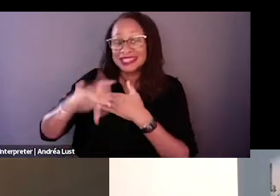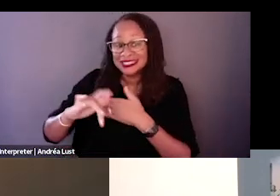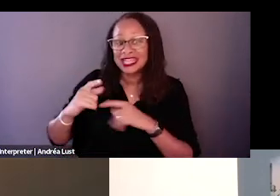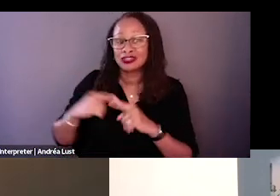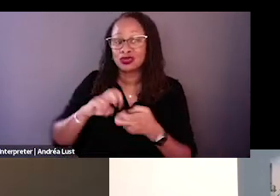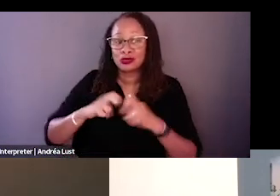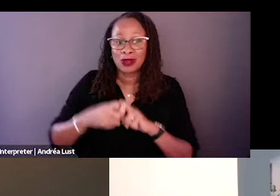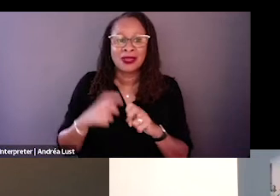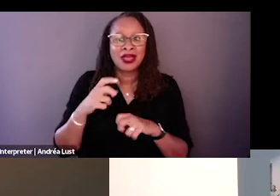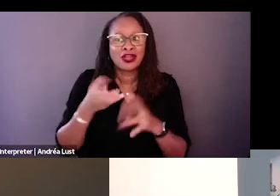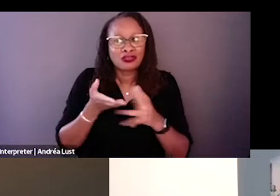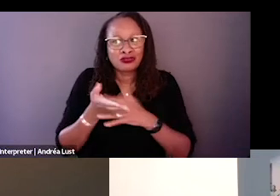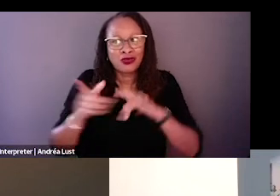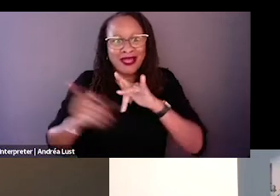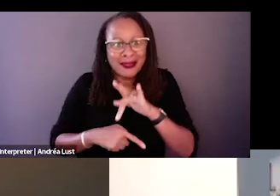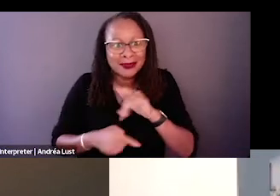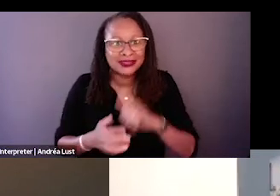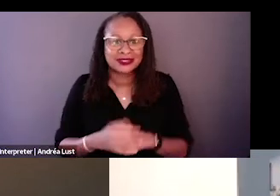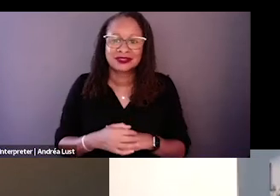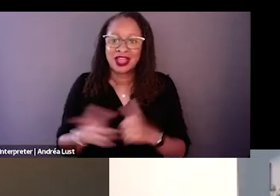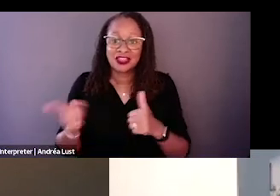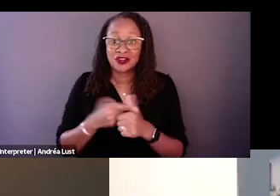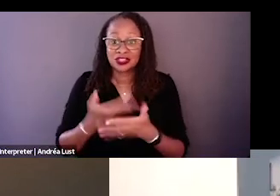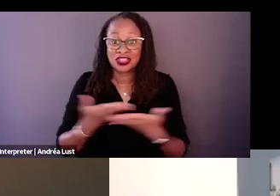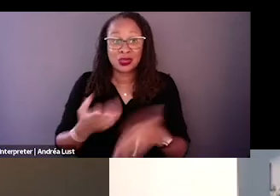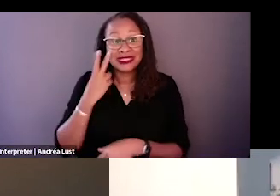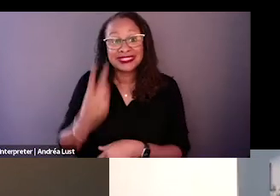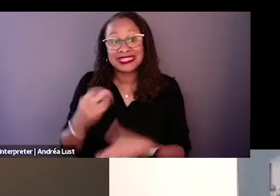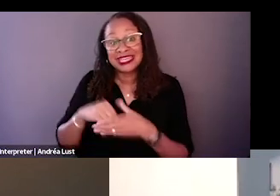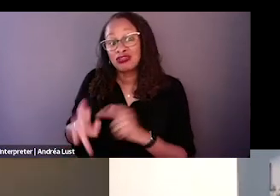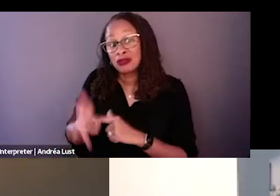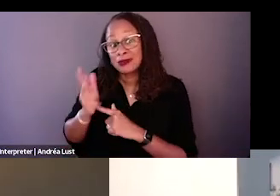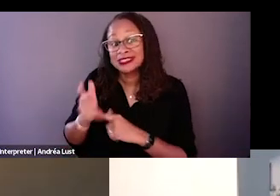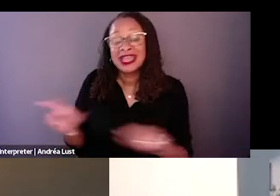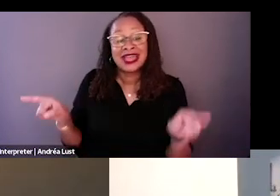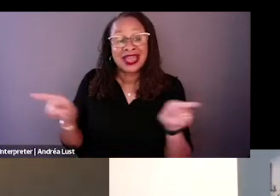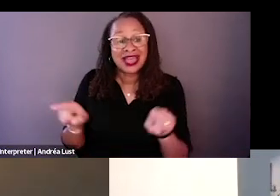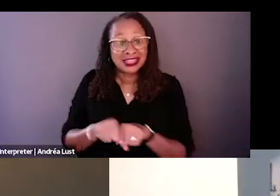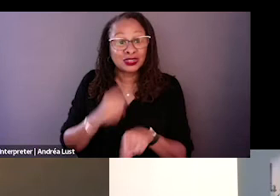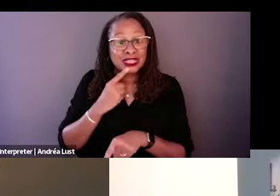There is a ravine in between us. You want to shout at the screen, run!